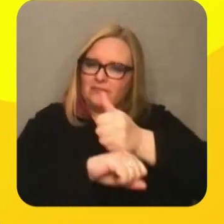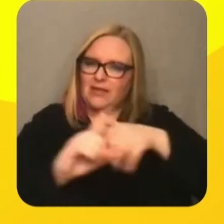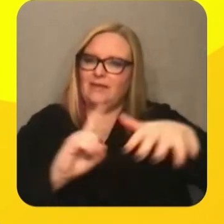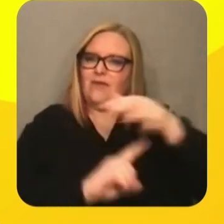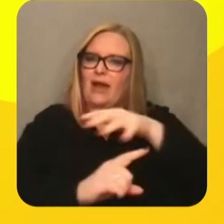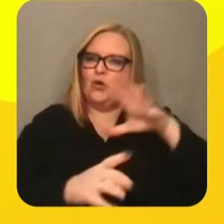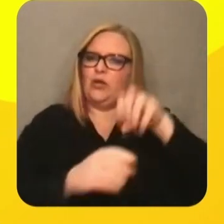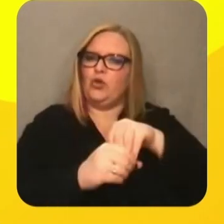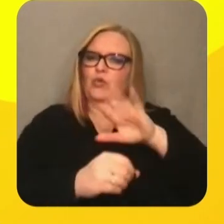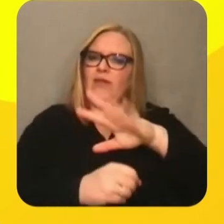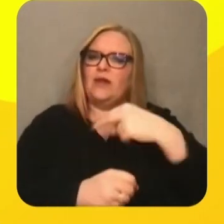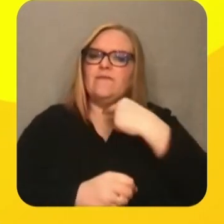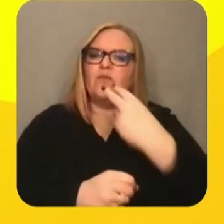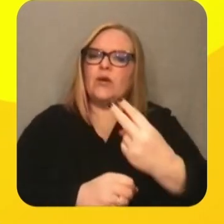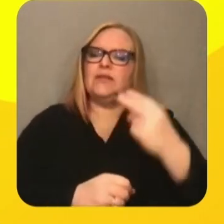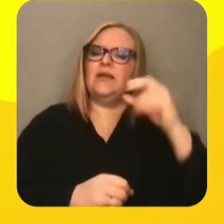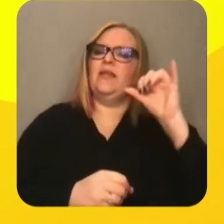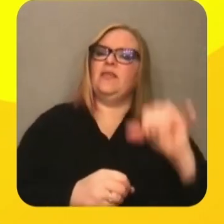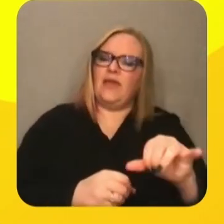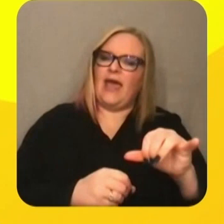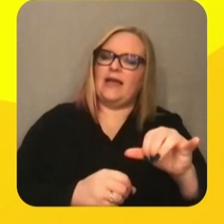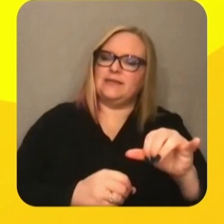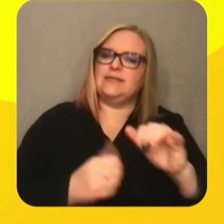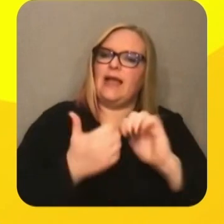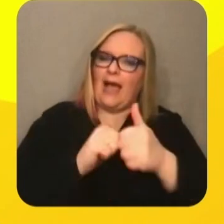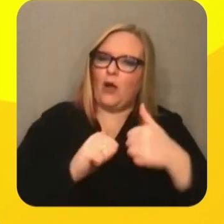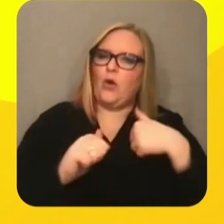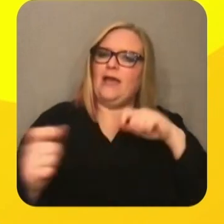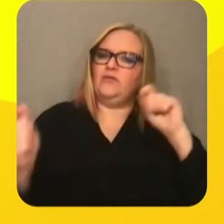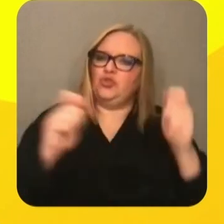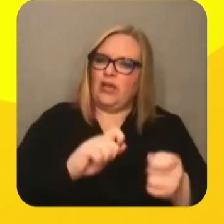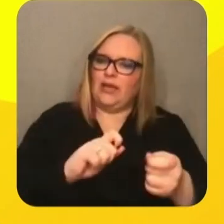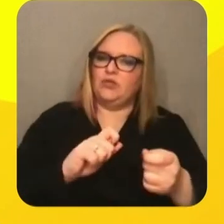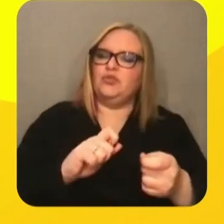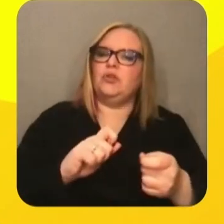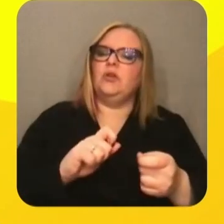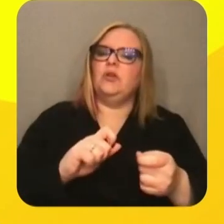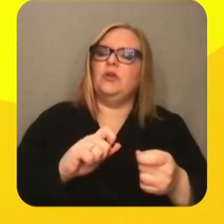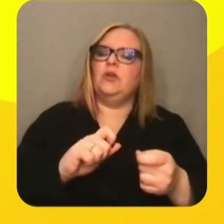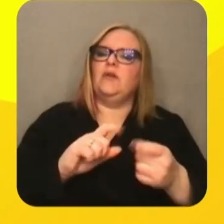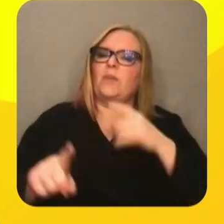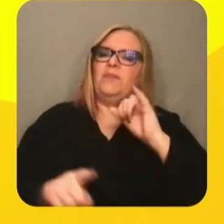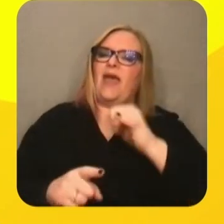And so that's how I move us from this decision or this notion of, DEI check the box.